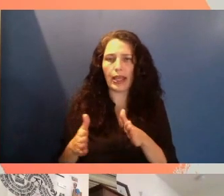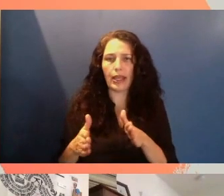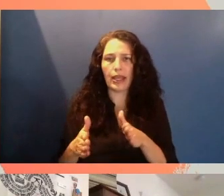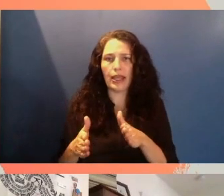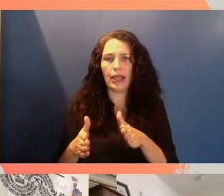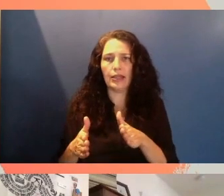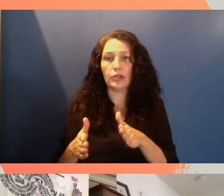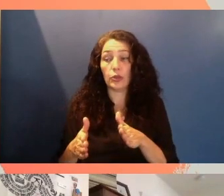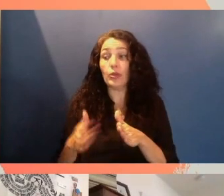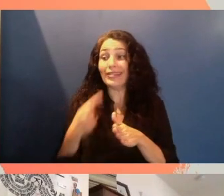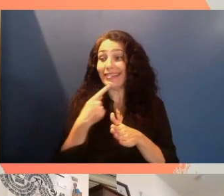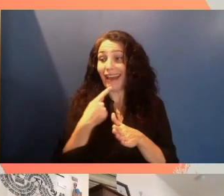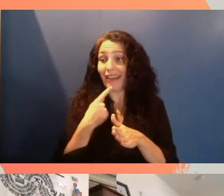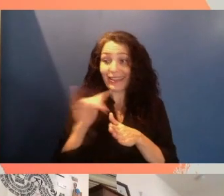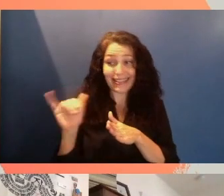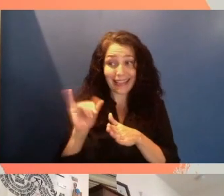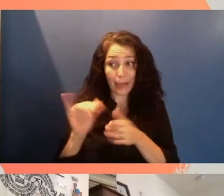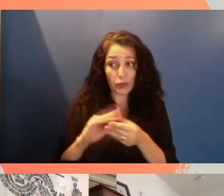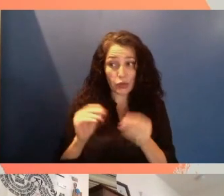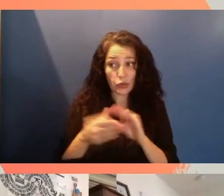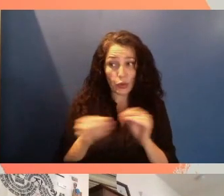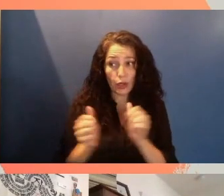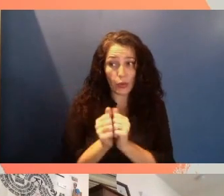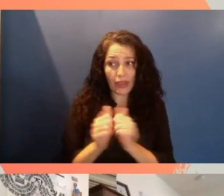without relying on that crutch at all?